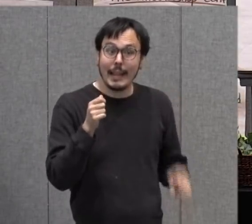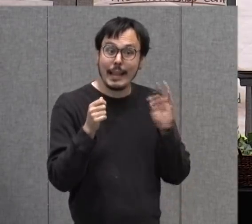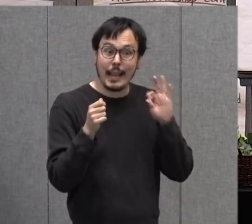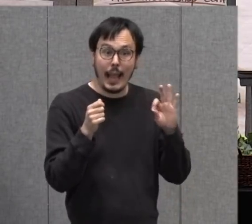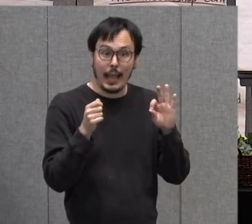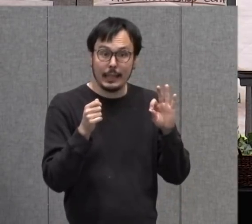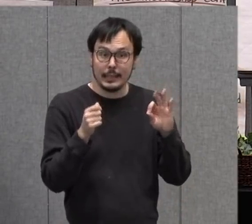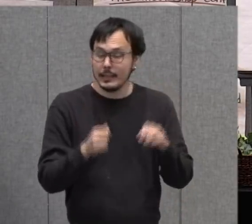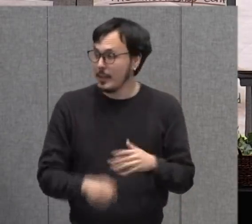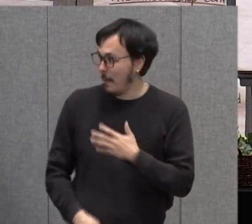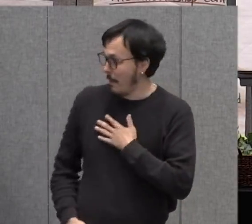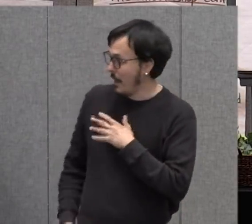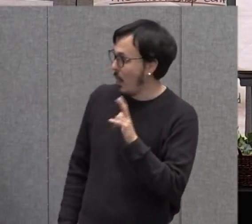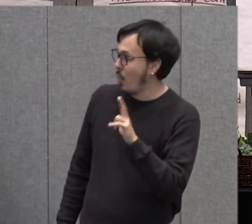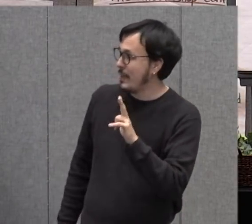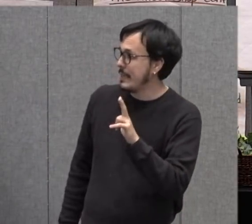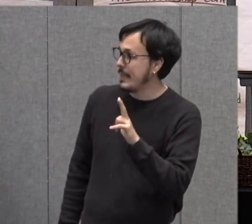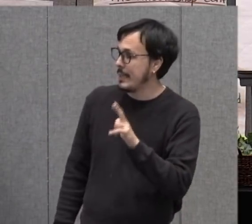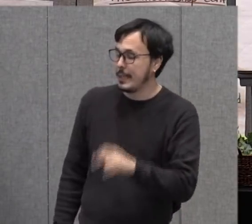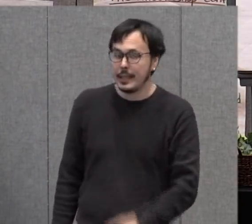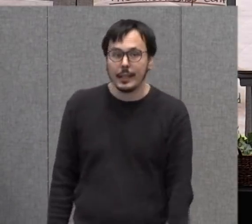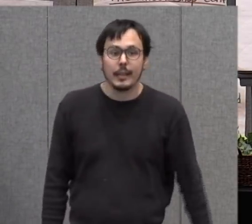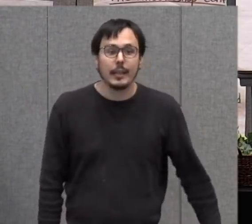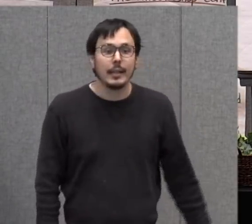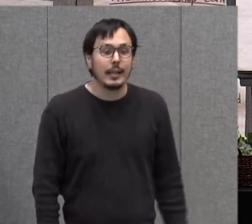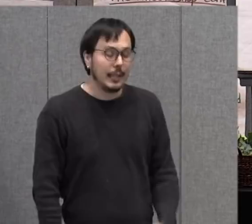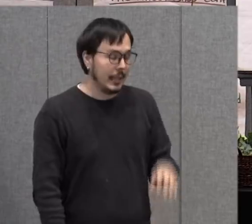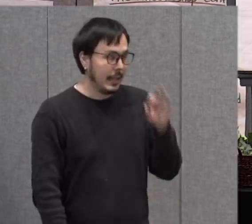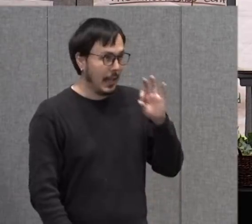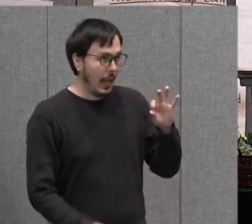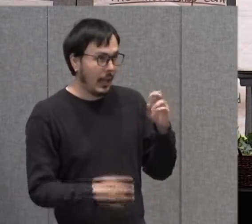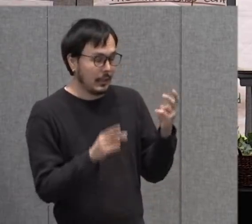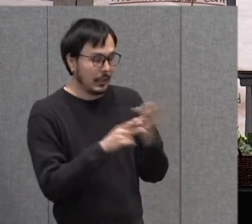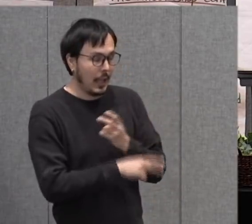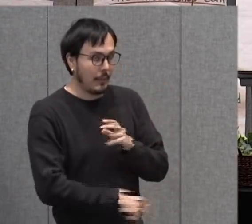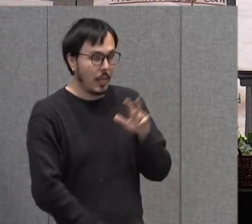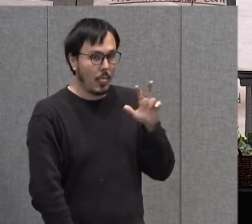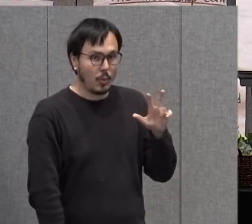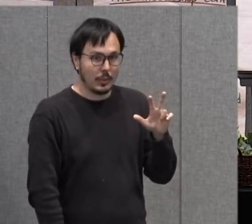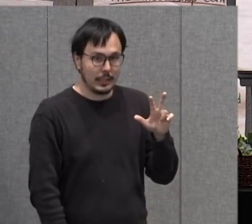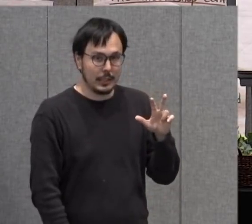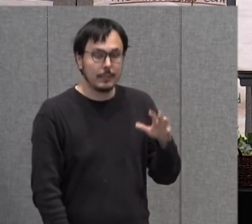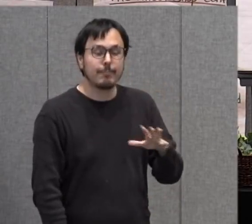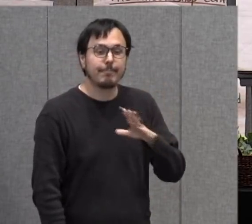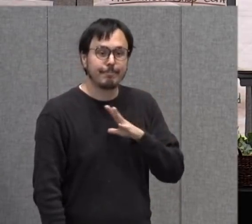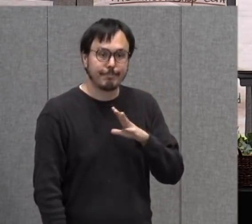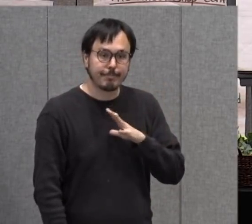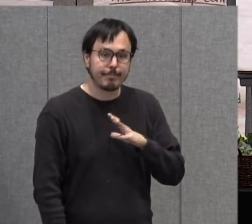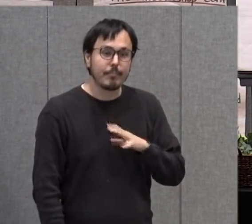Mine is a three. Okay, so I have to do nine times three. All right, so nine times three,